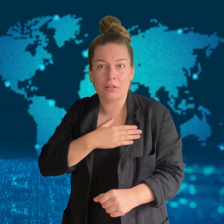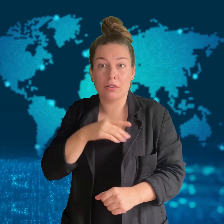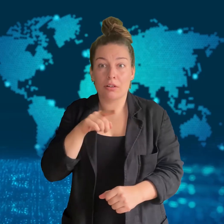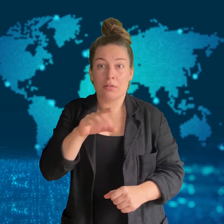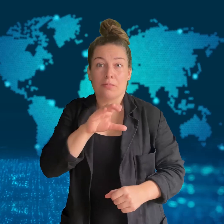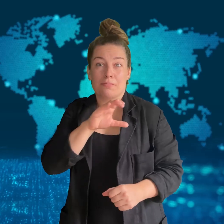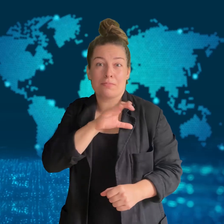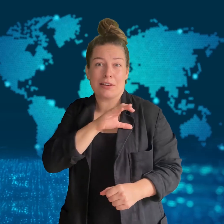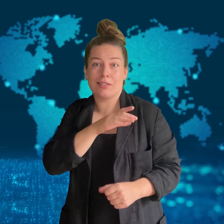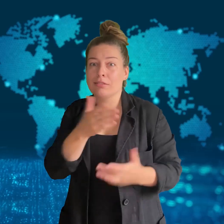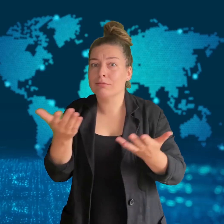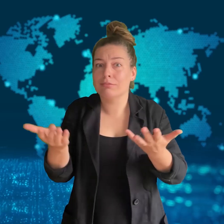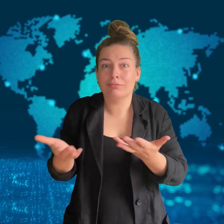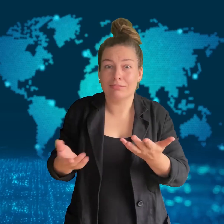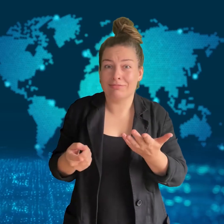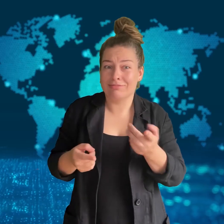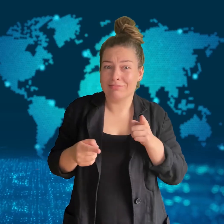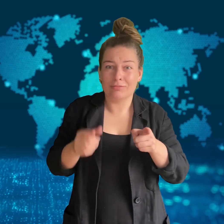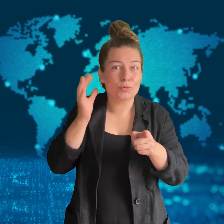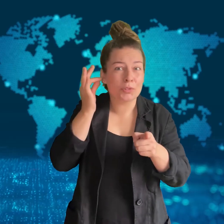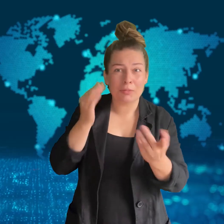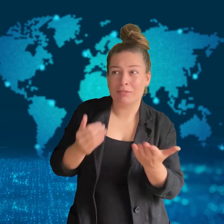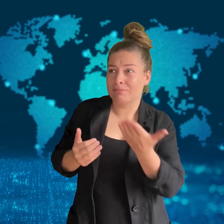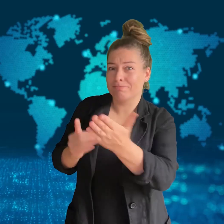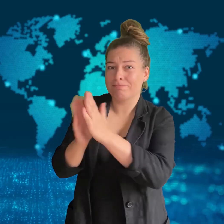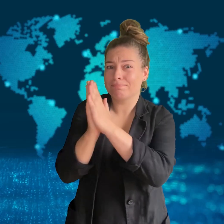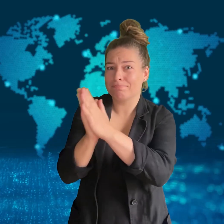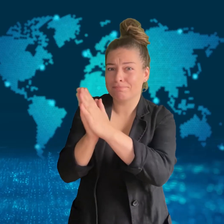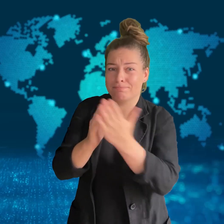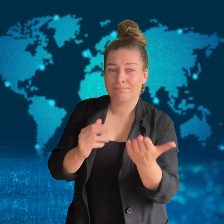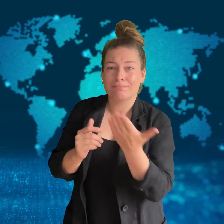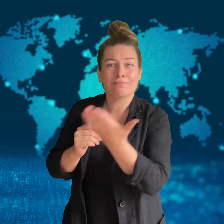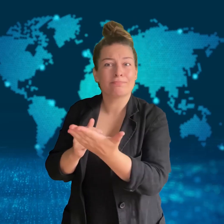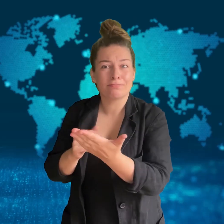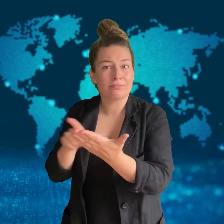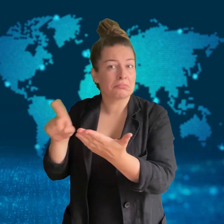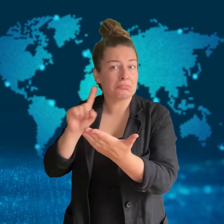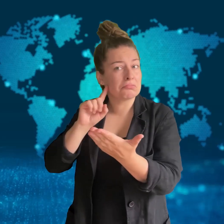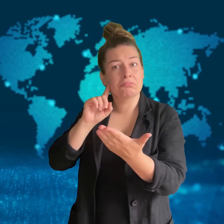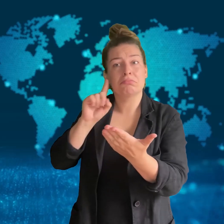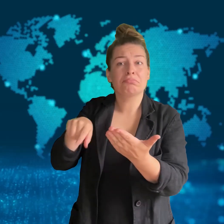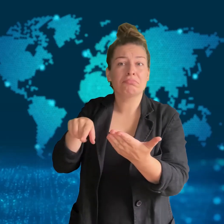She told them she knew her rights because she was